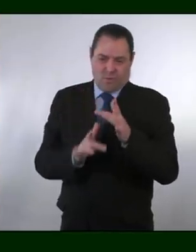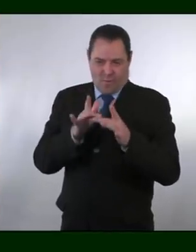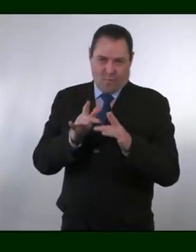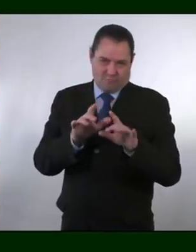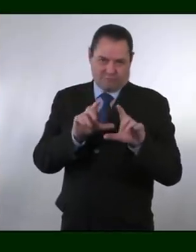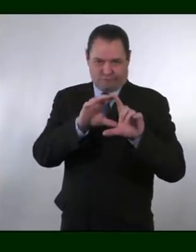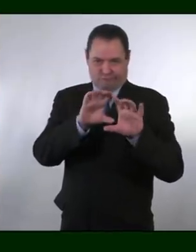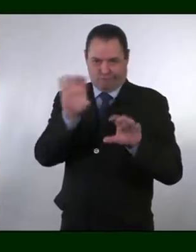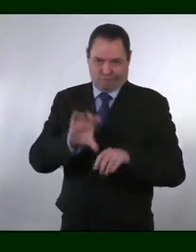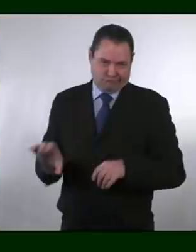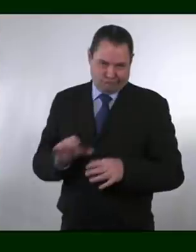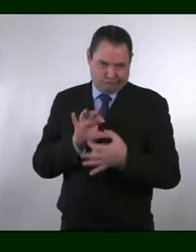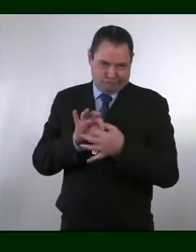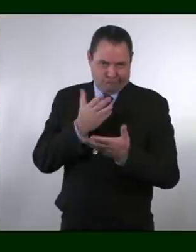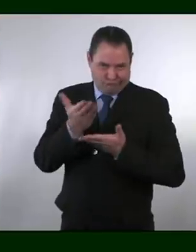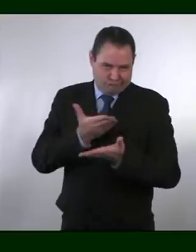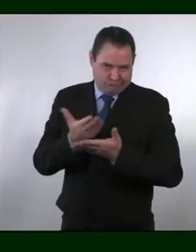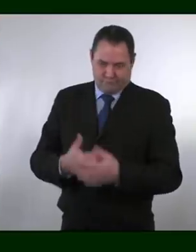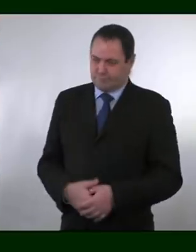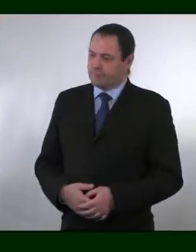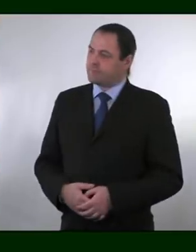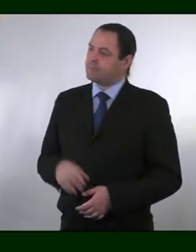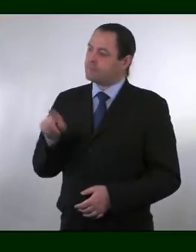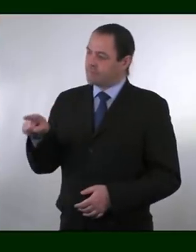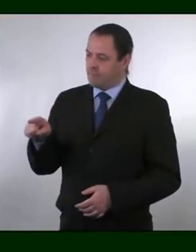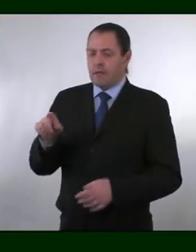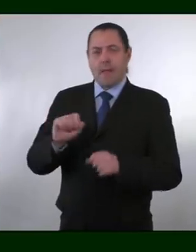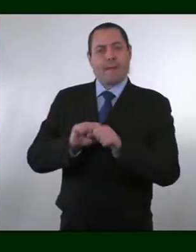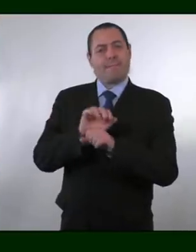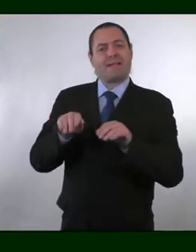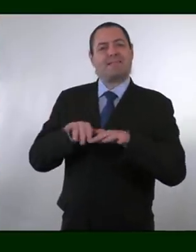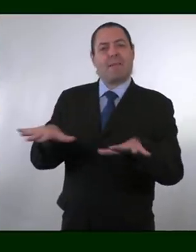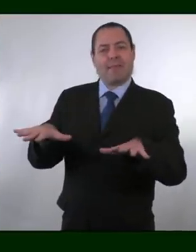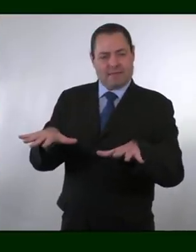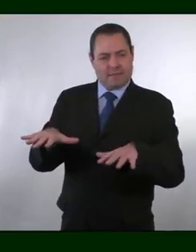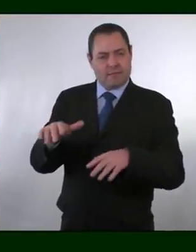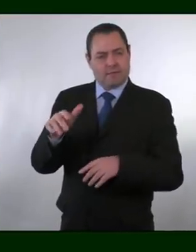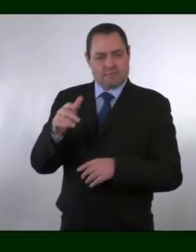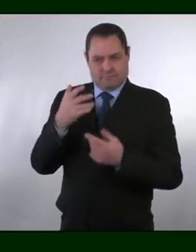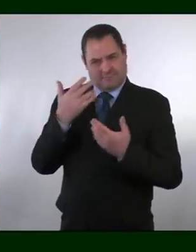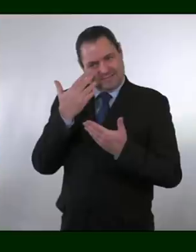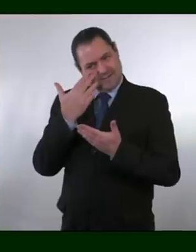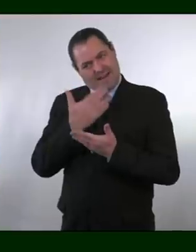Anna McMorrin This pandemic has shown how interconnected we are and how vulnerable we are to global challenges.